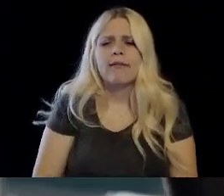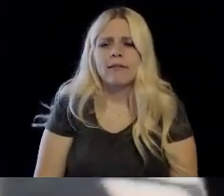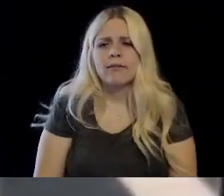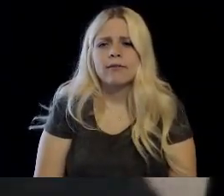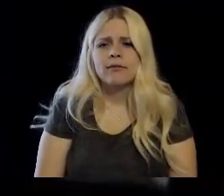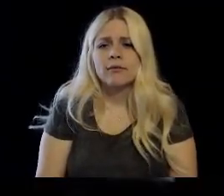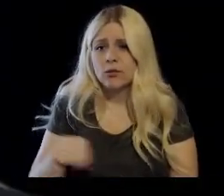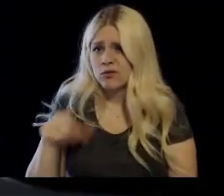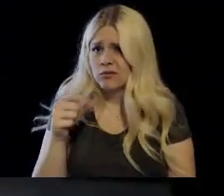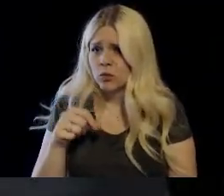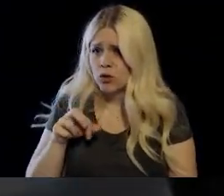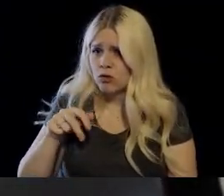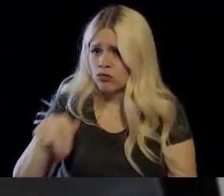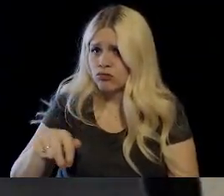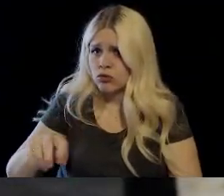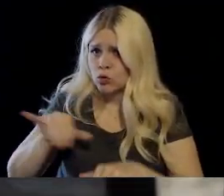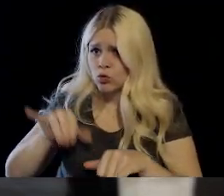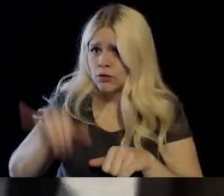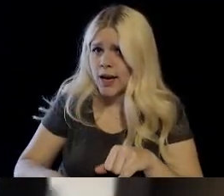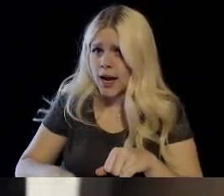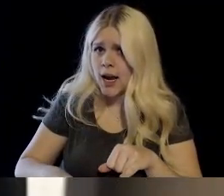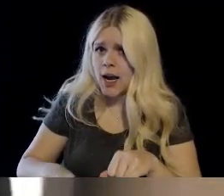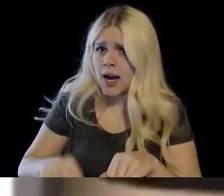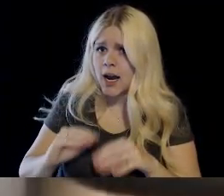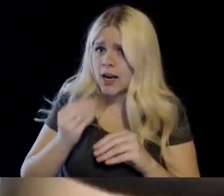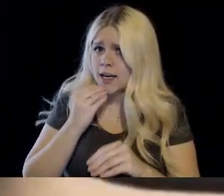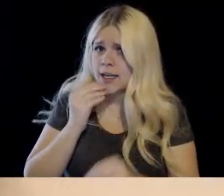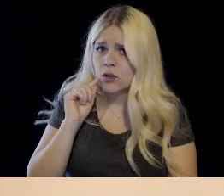Joanne: Yup. They're still in the holding yard though.